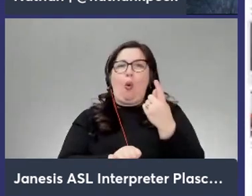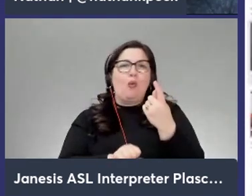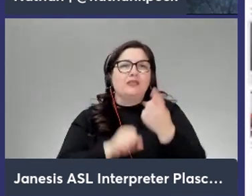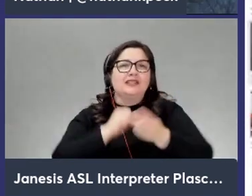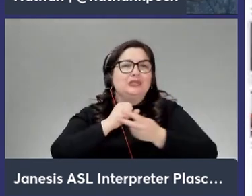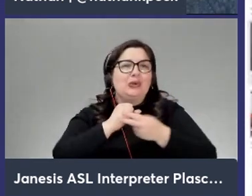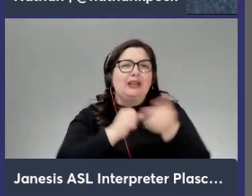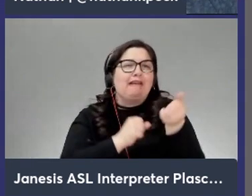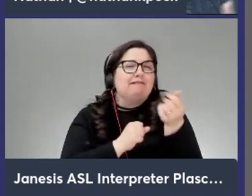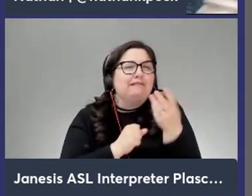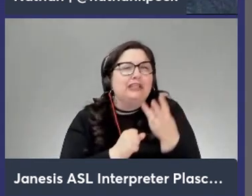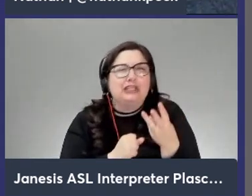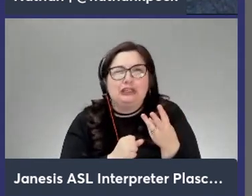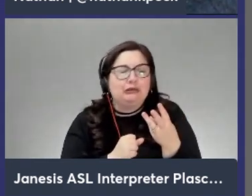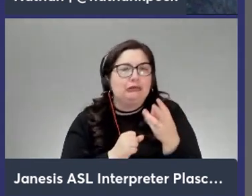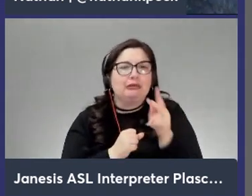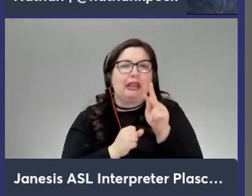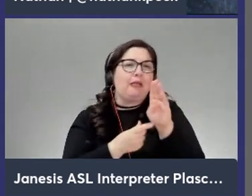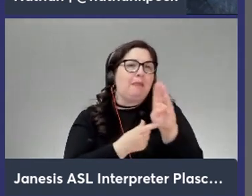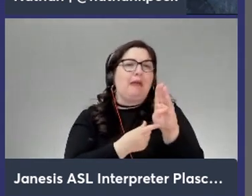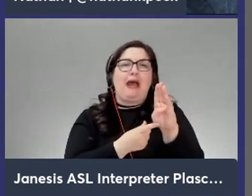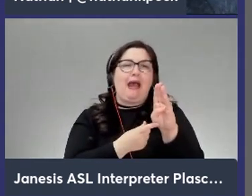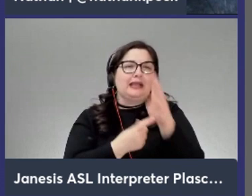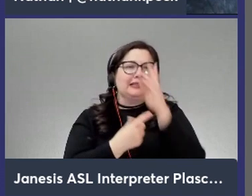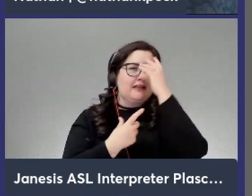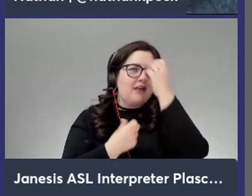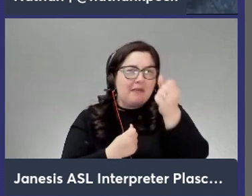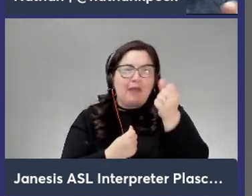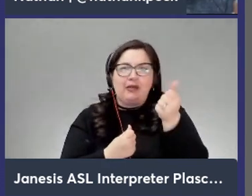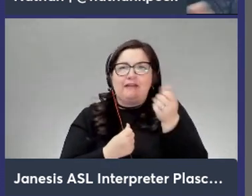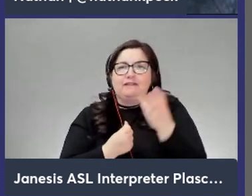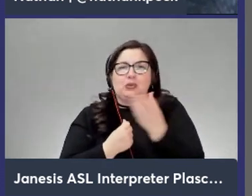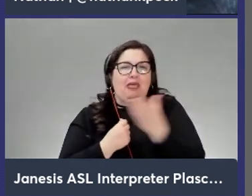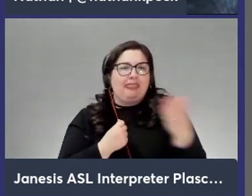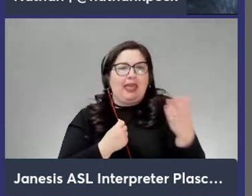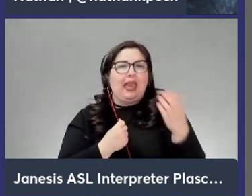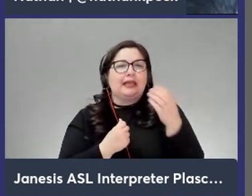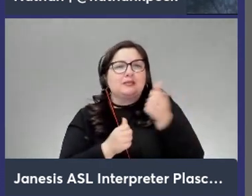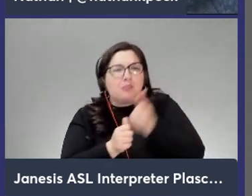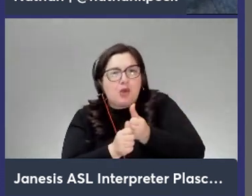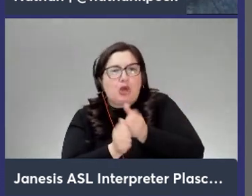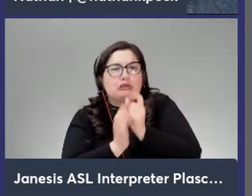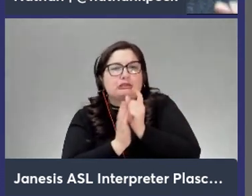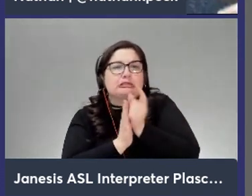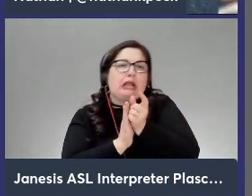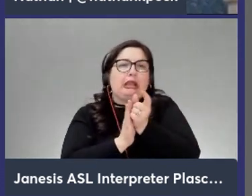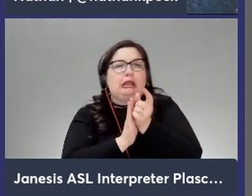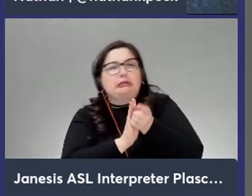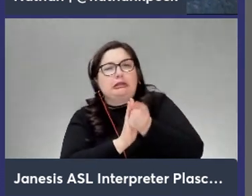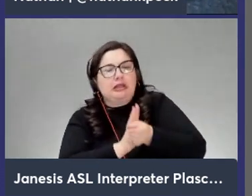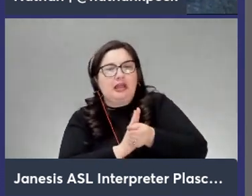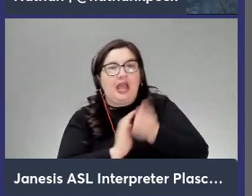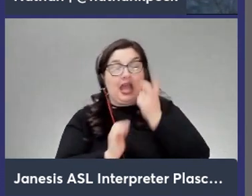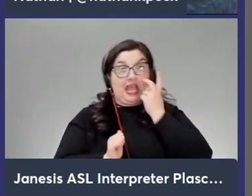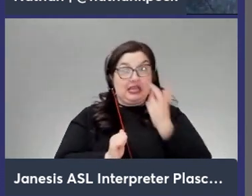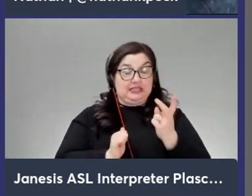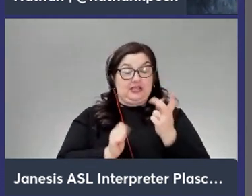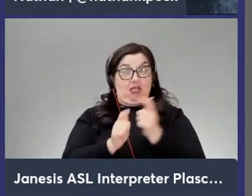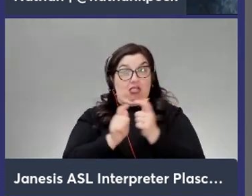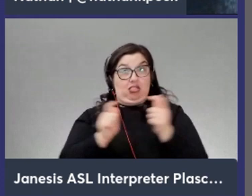It was only able to do a few operations per second. And what I'm seeing here, it's reminding me, I see a very large physical device, actually.